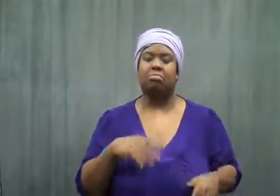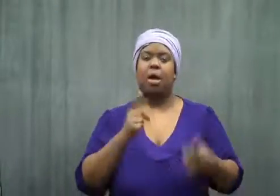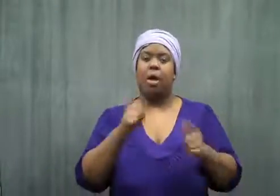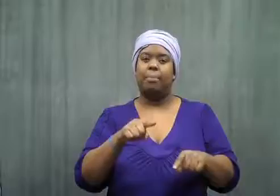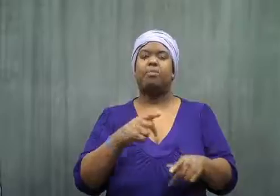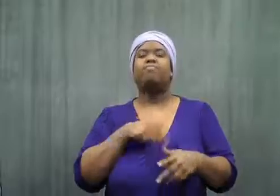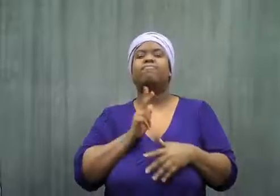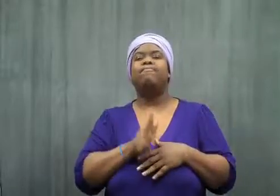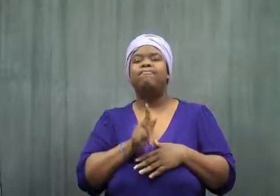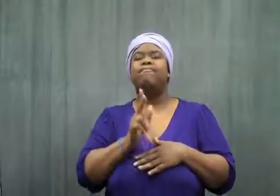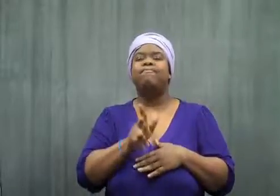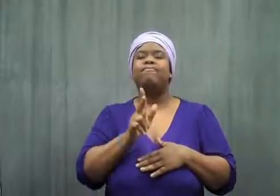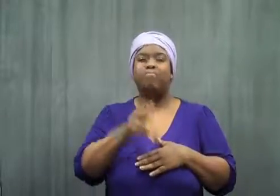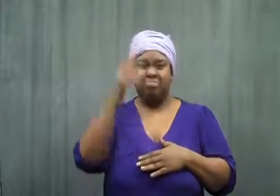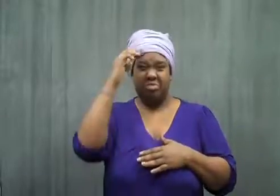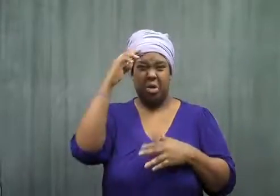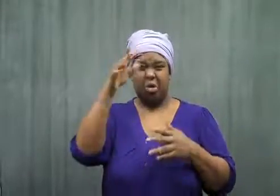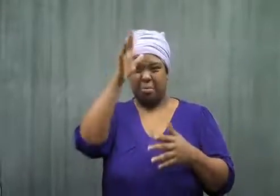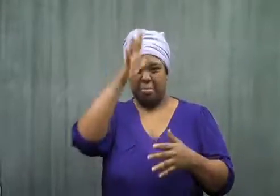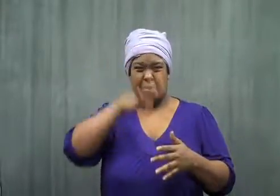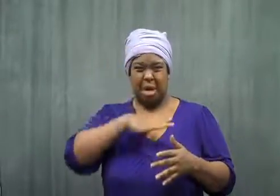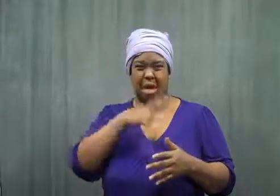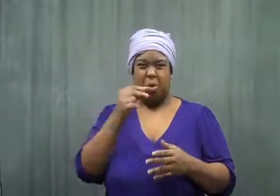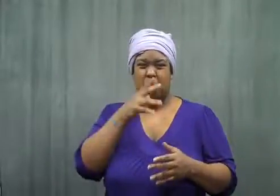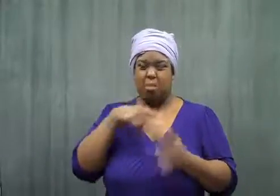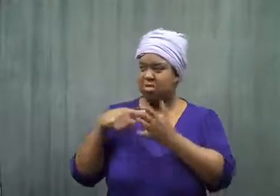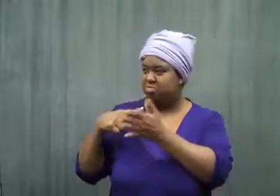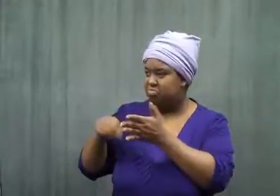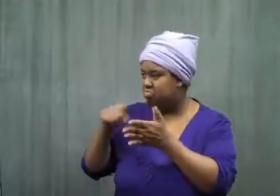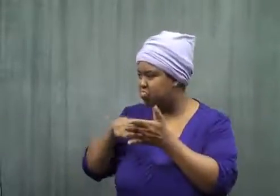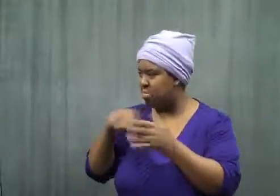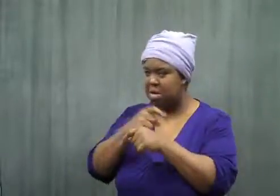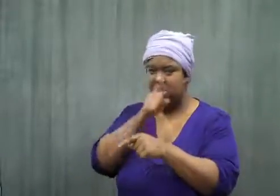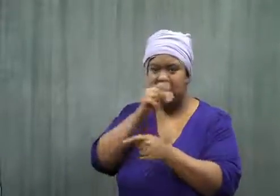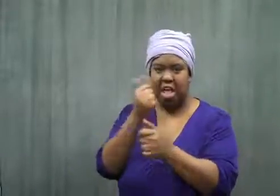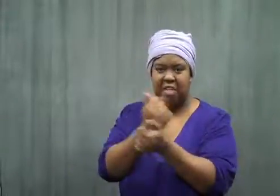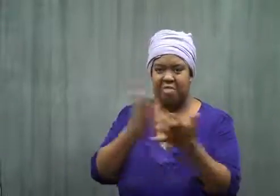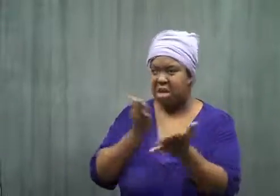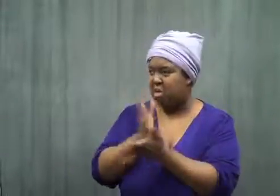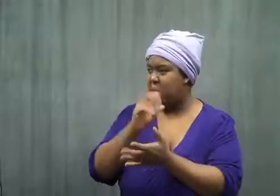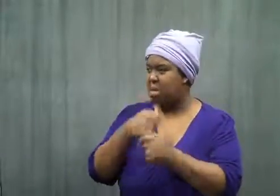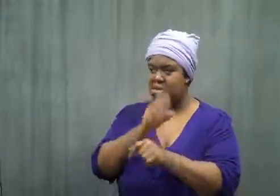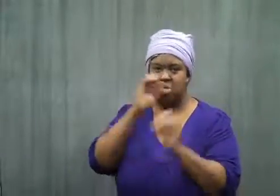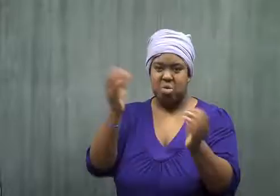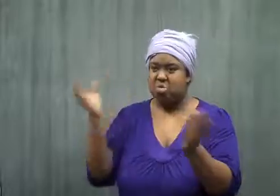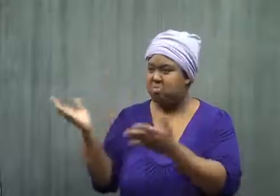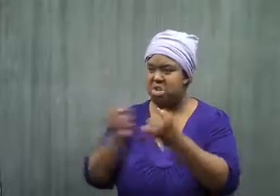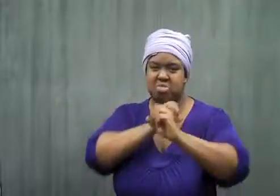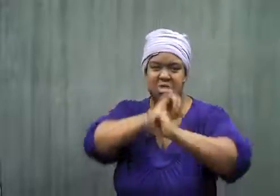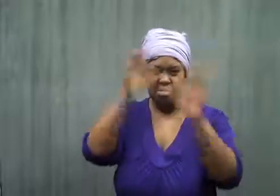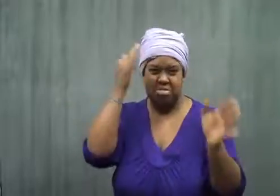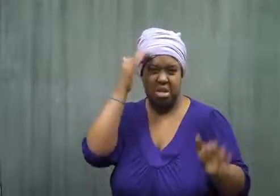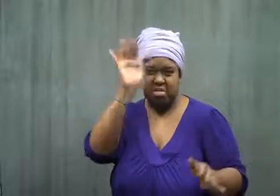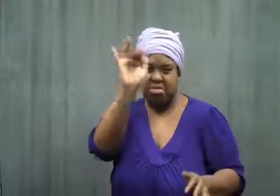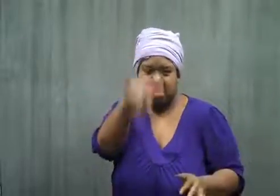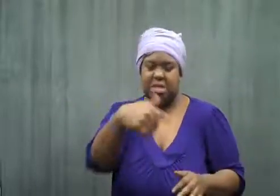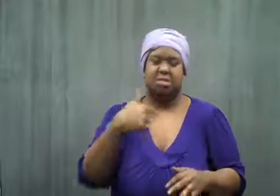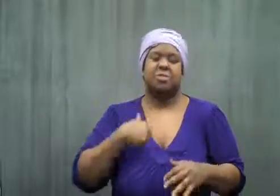Our car was in line for customs to check to make sure we weren't bringing in anything bad.